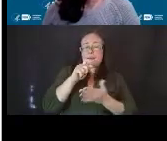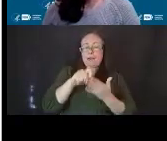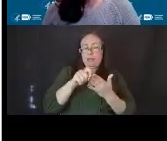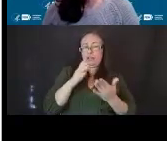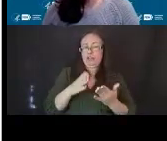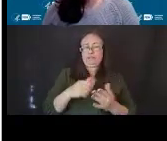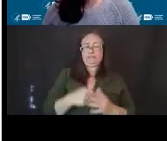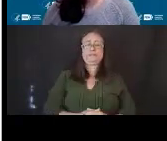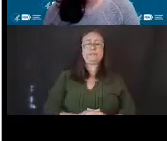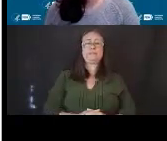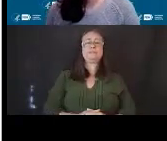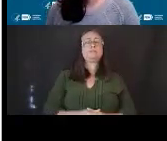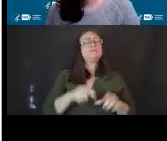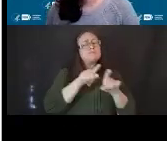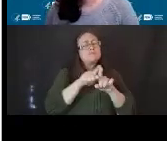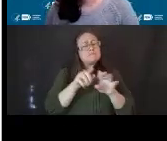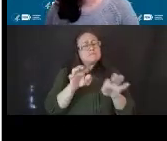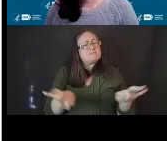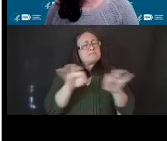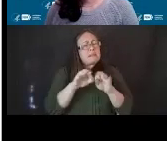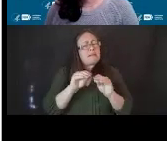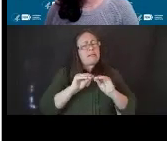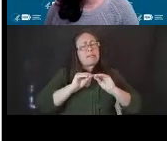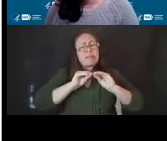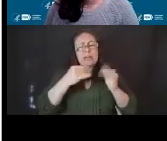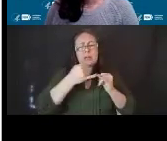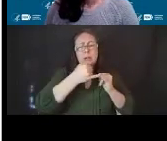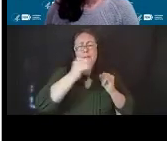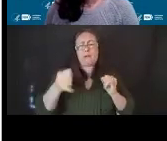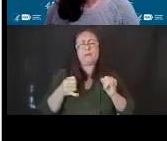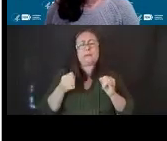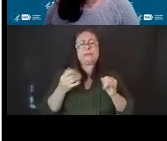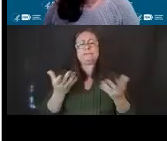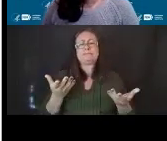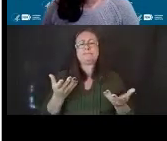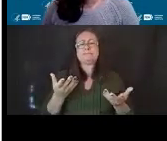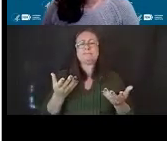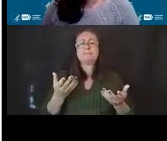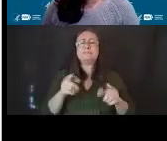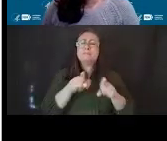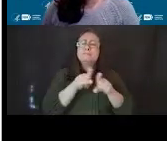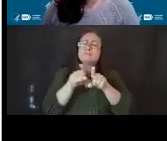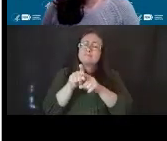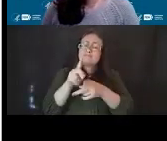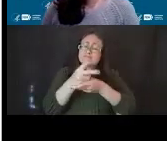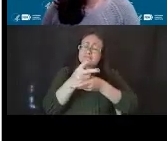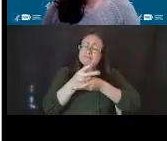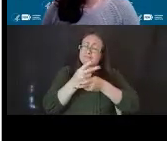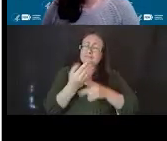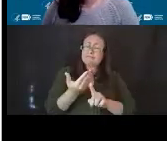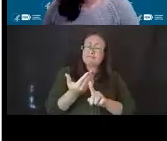so make sure that you don't burn any bridges. In the small world that it is,